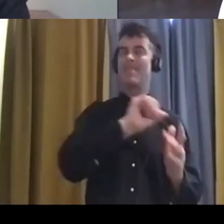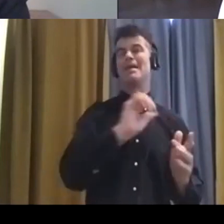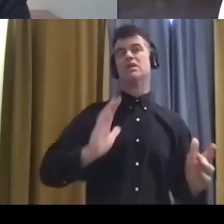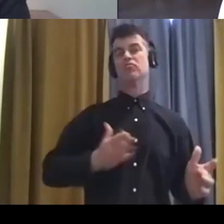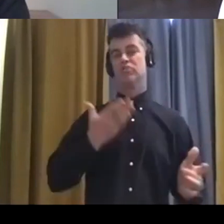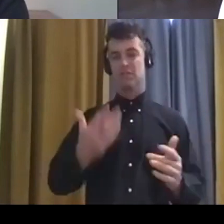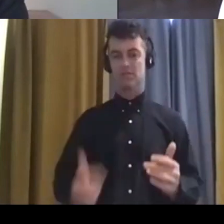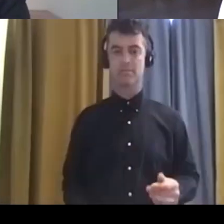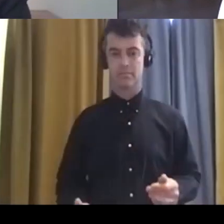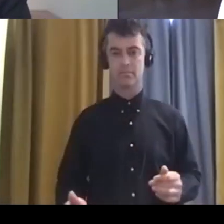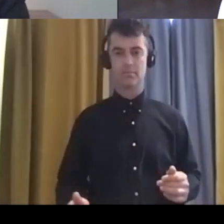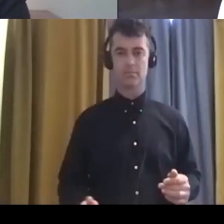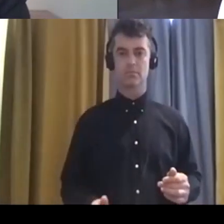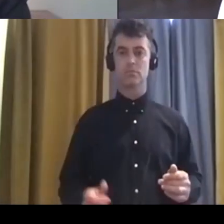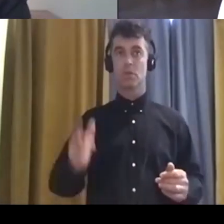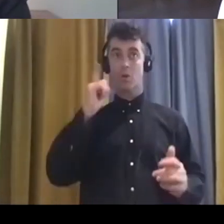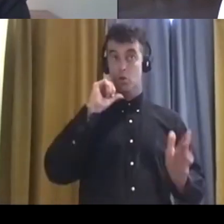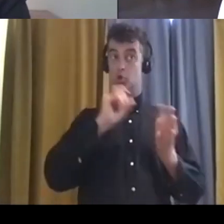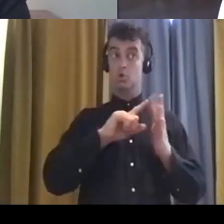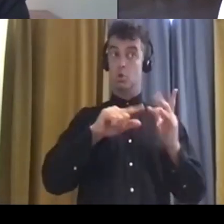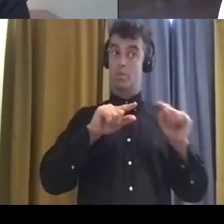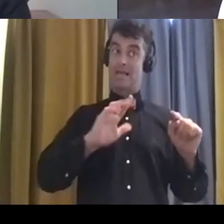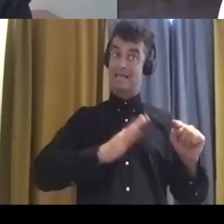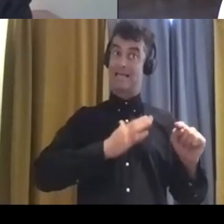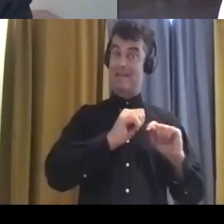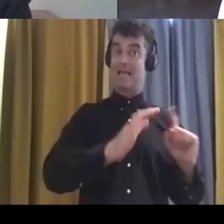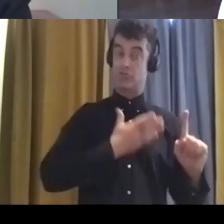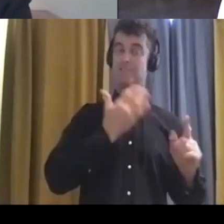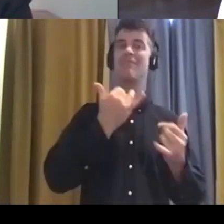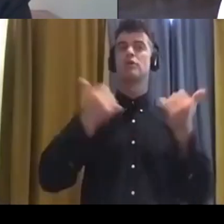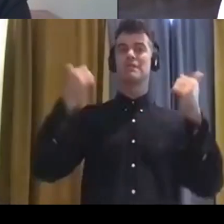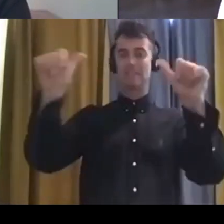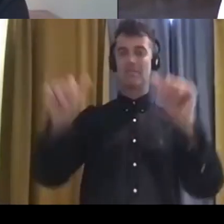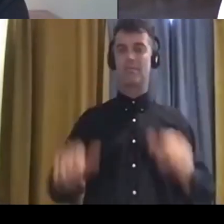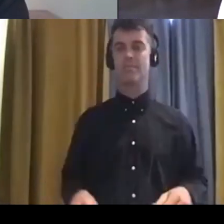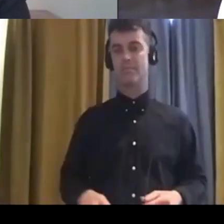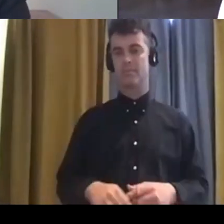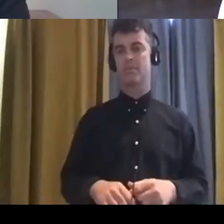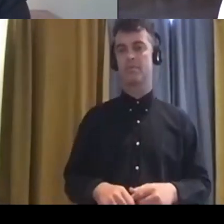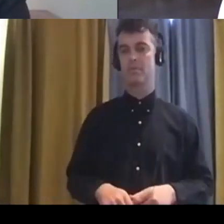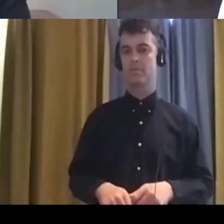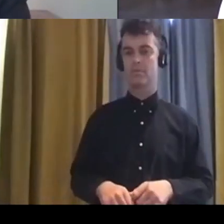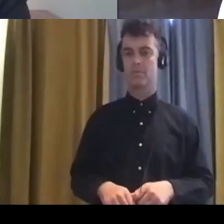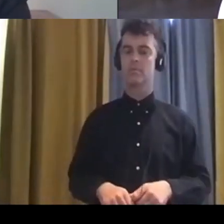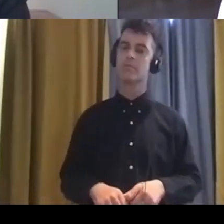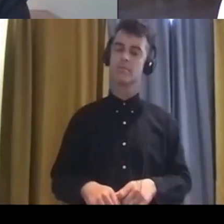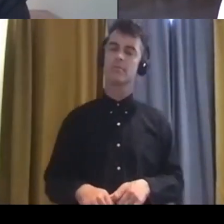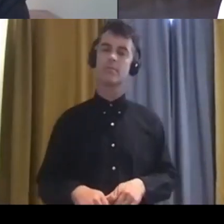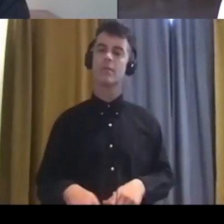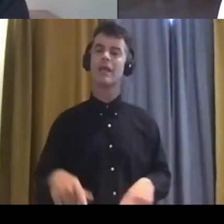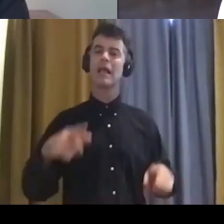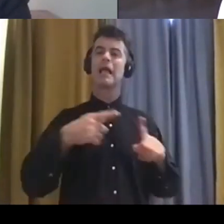interest. When you do that it's very successful right. So I'll give you a good example if